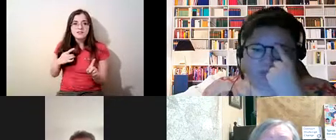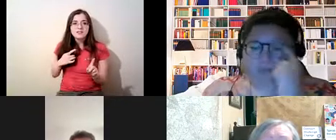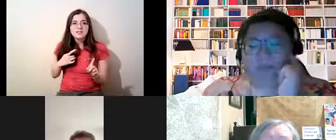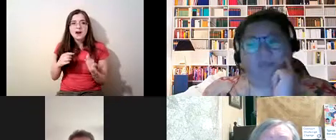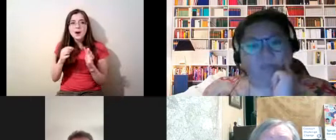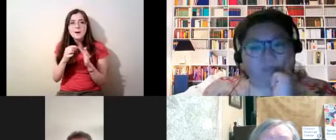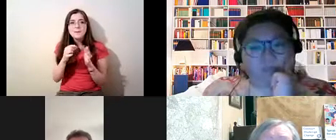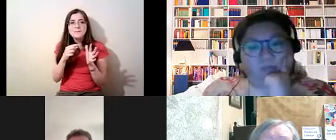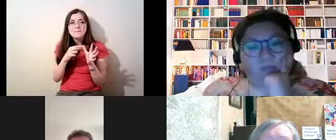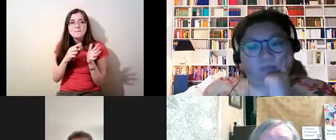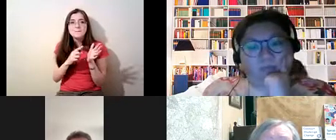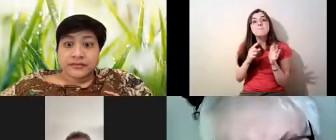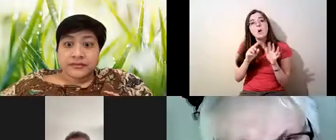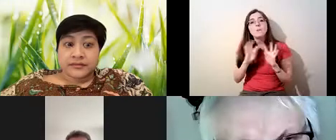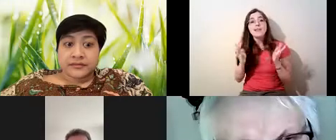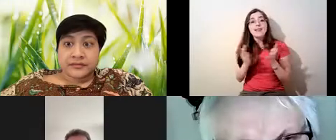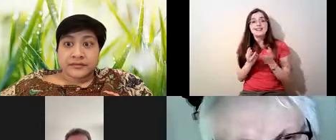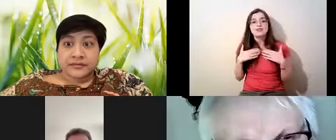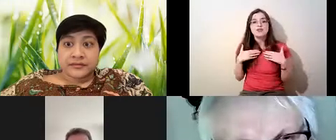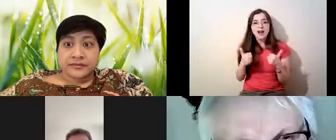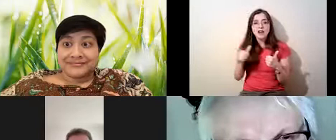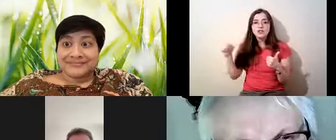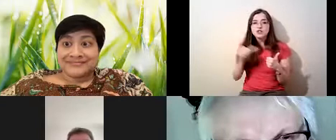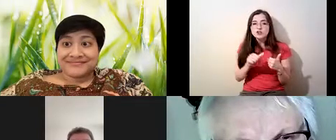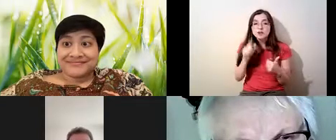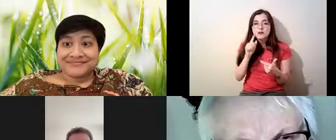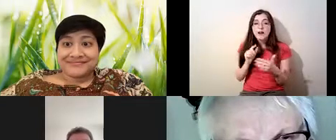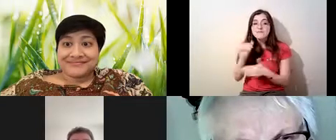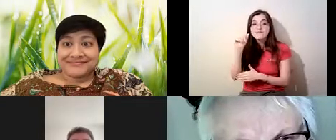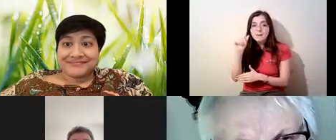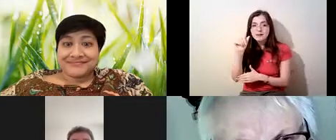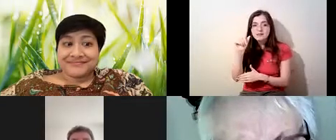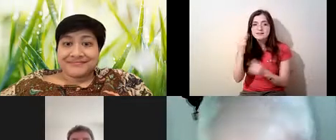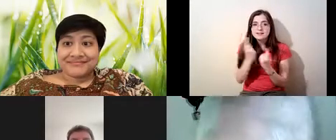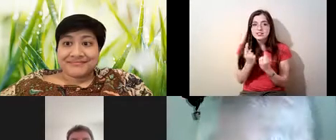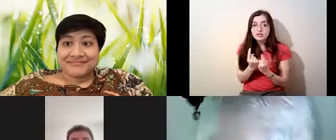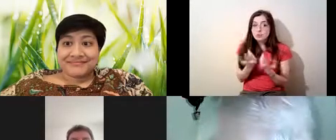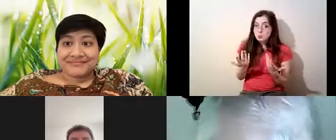feminist issue um i don't know if anyone who's spoken wants to kind of respond to this comment